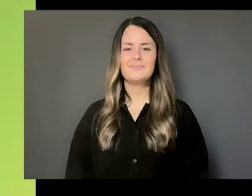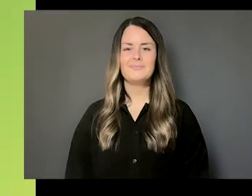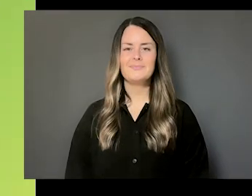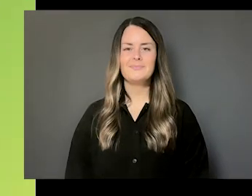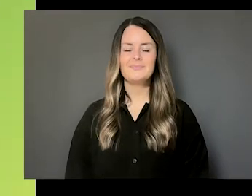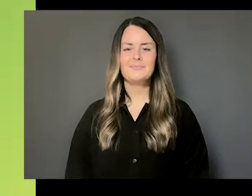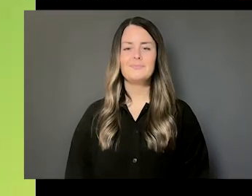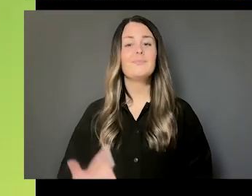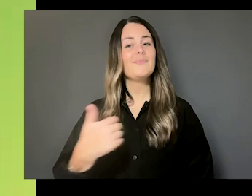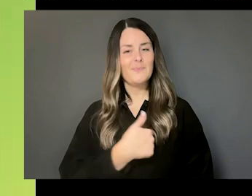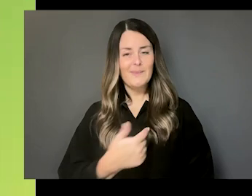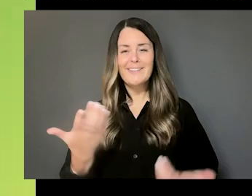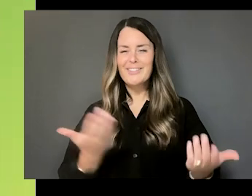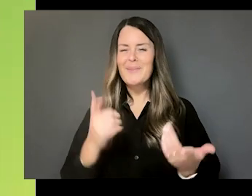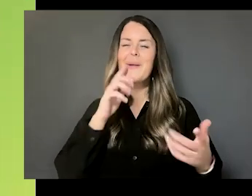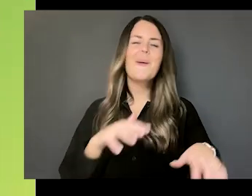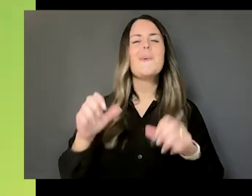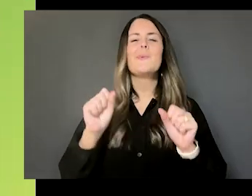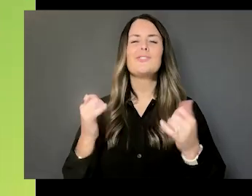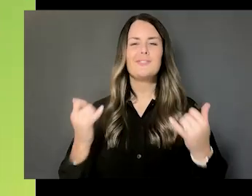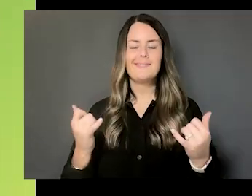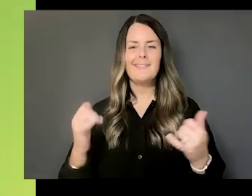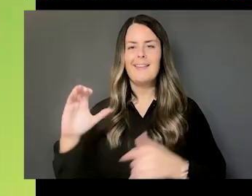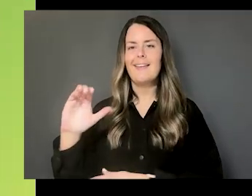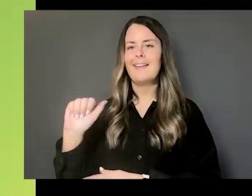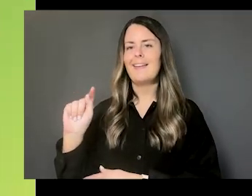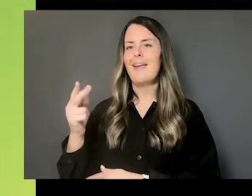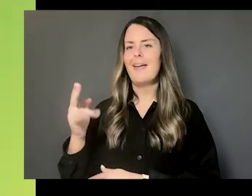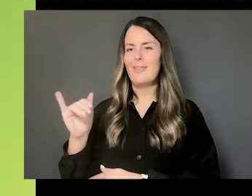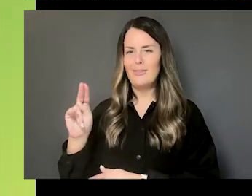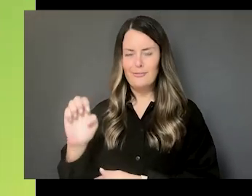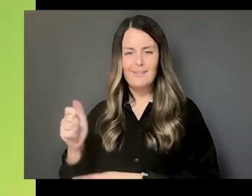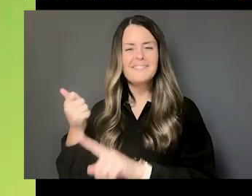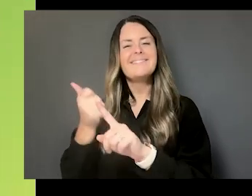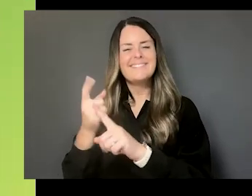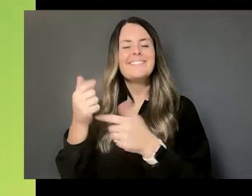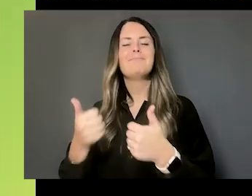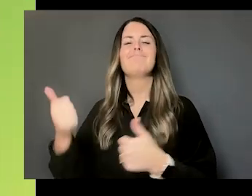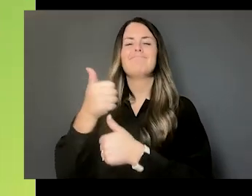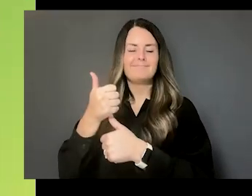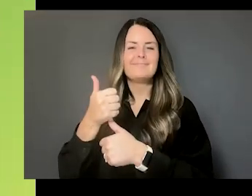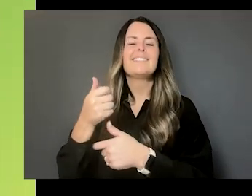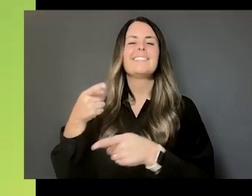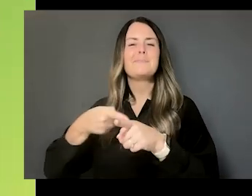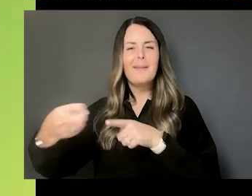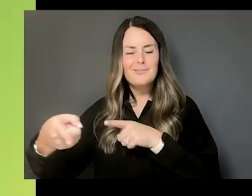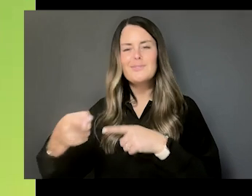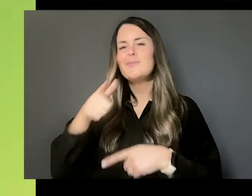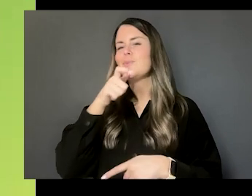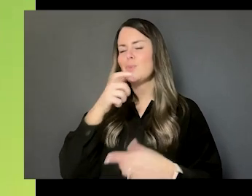We are your hosts for the presentation today, Catherine Castillo and Neal Tucker. Catherine is a Senior Specialist of Implementation Portfolio here at IM